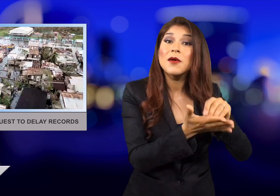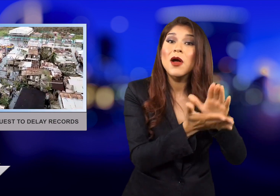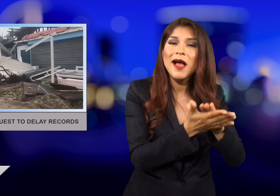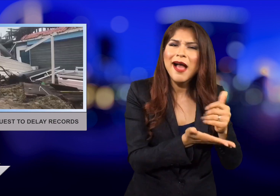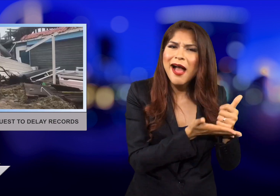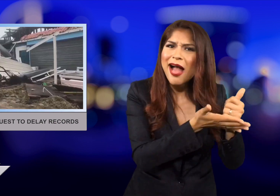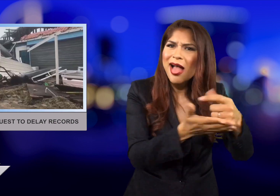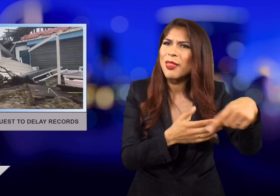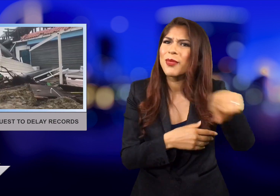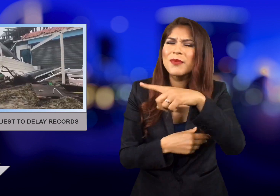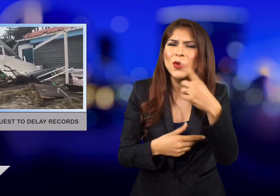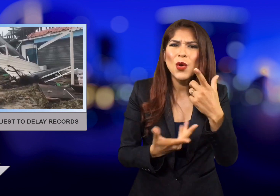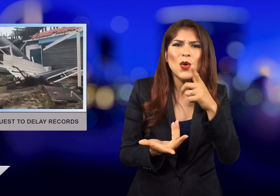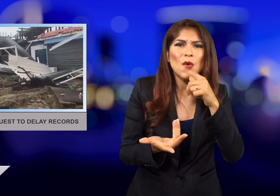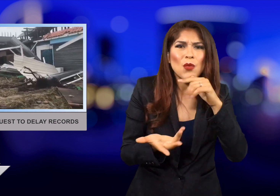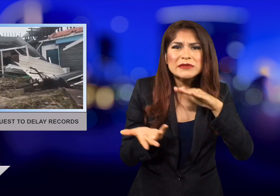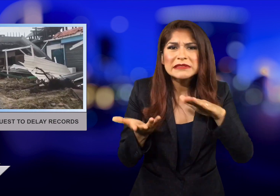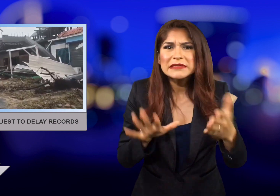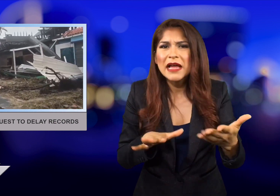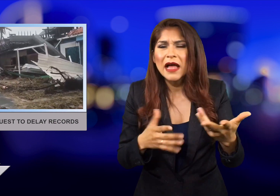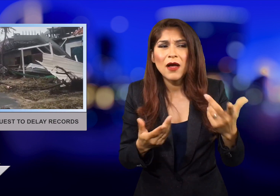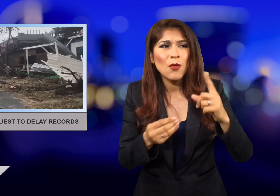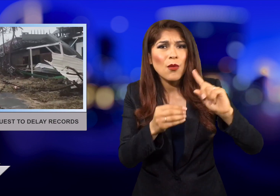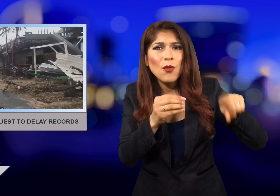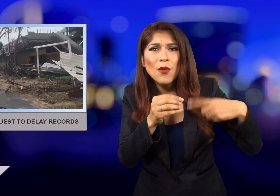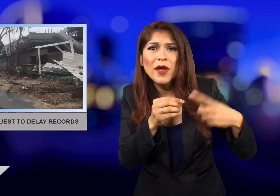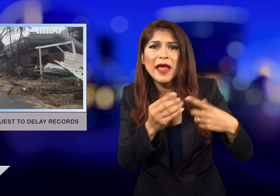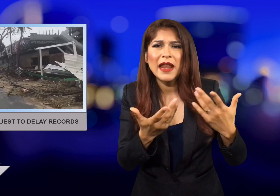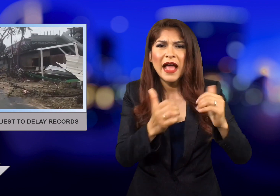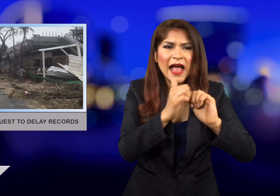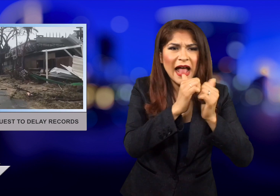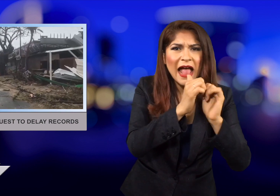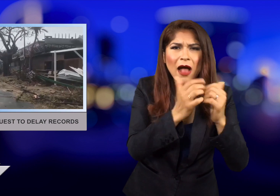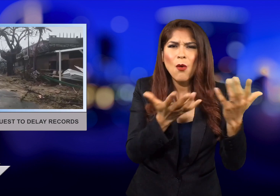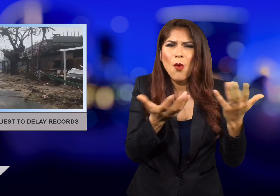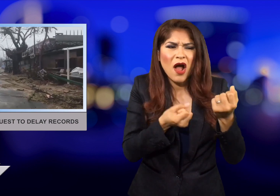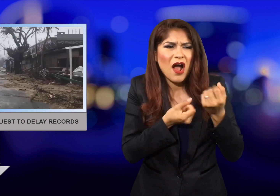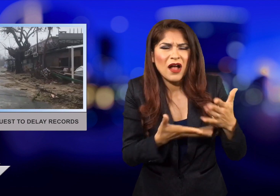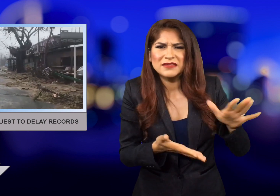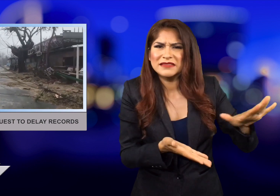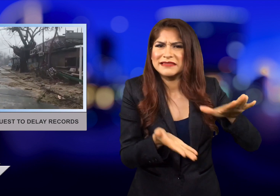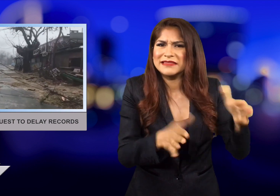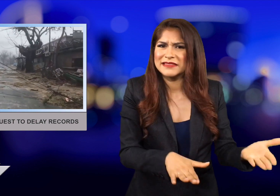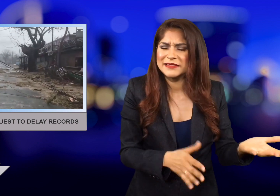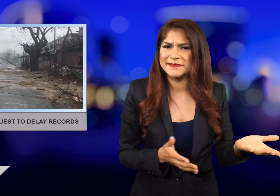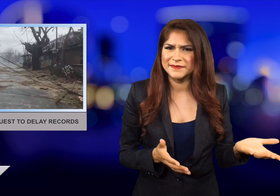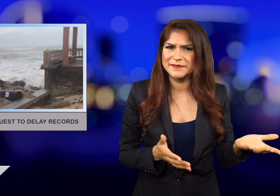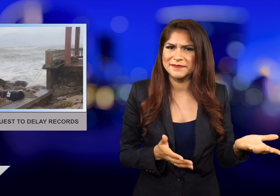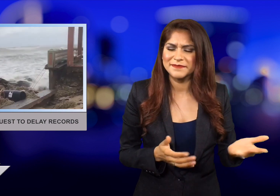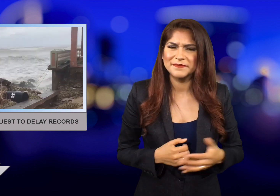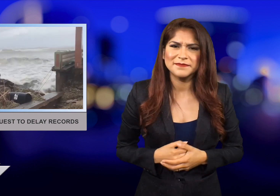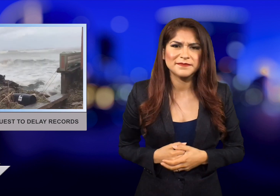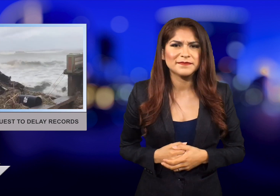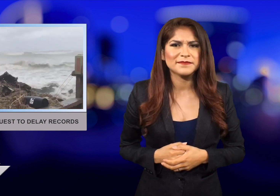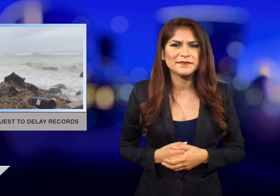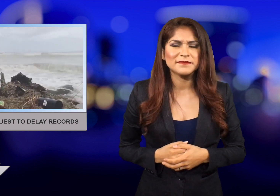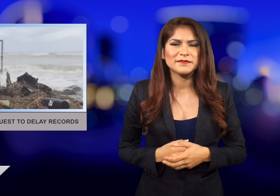The release of the documents will help determine who died, when, how and what caused their death.